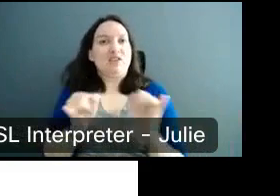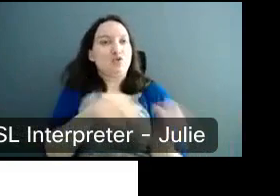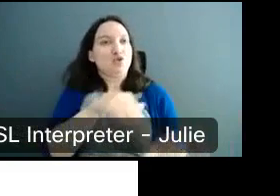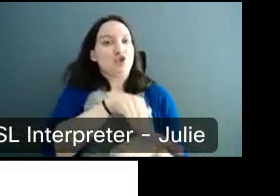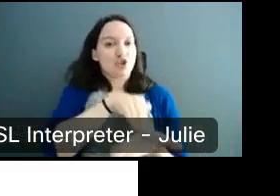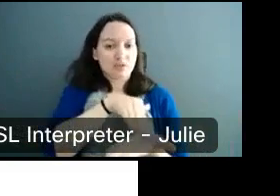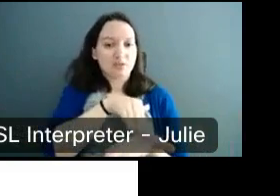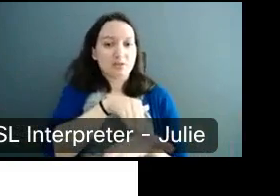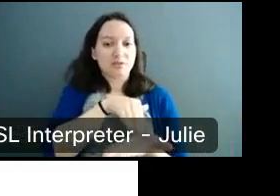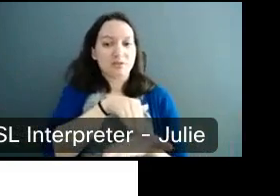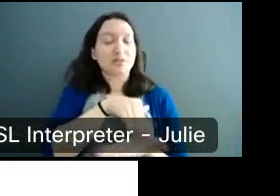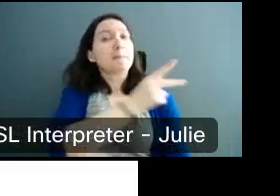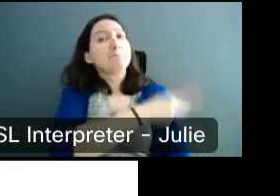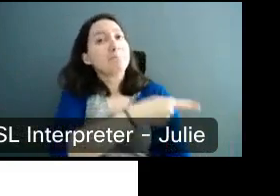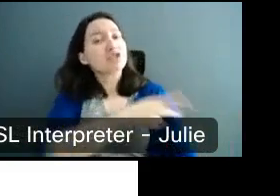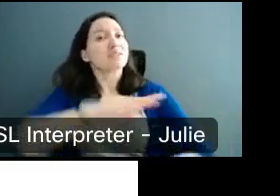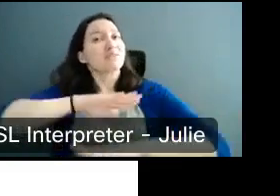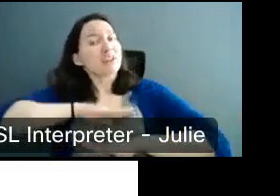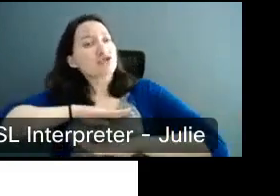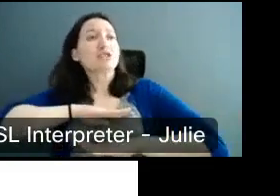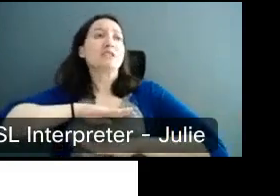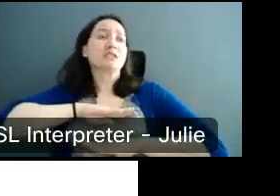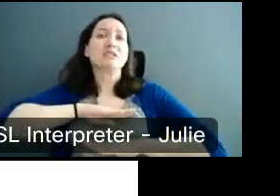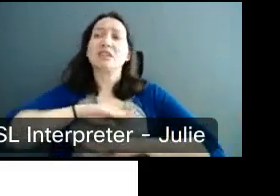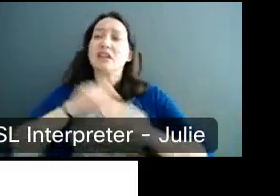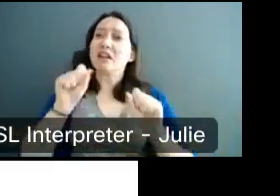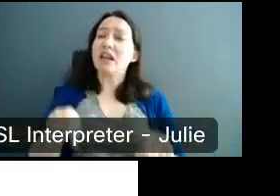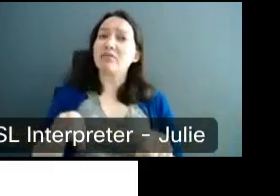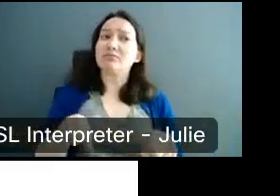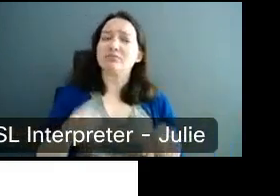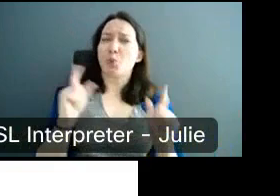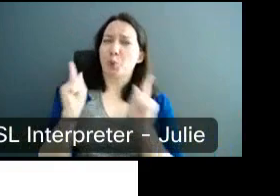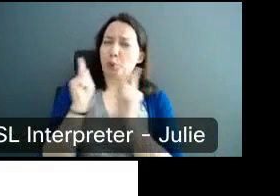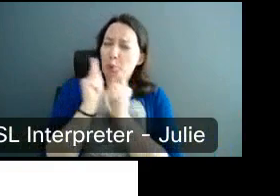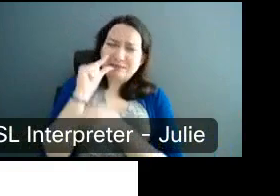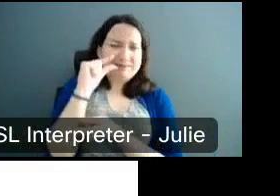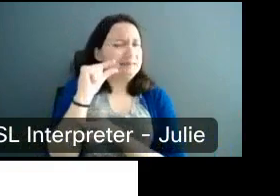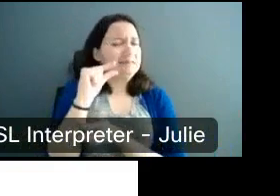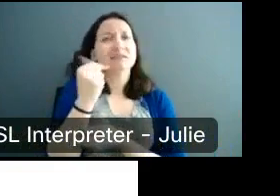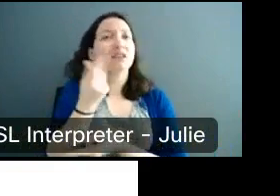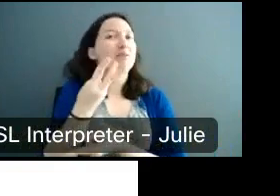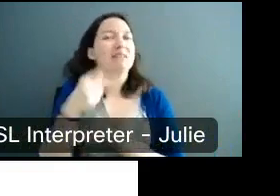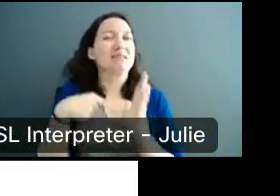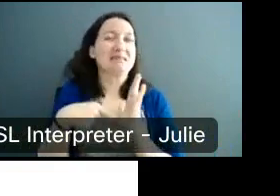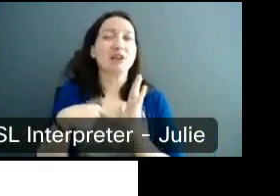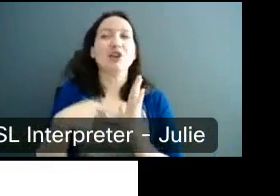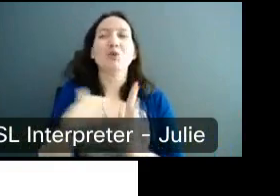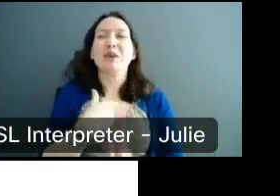The patient satisfaction for for 1 could be very, very small sample sizes. So I think we've, we've aired on the side of.